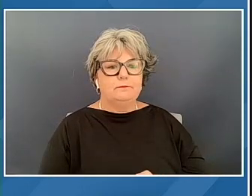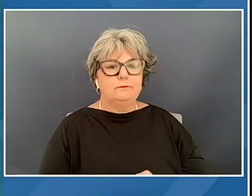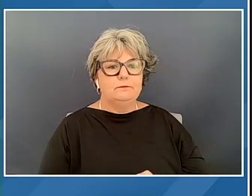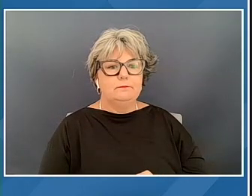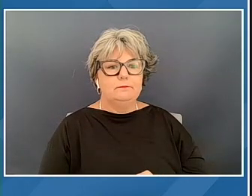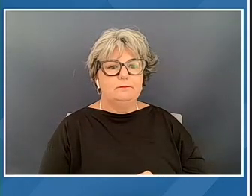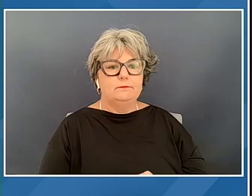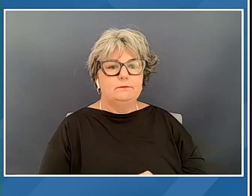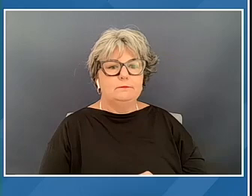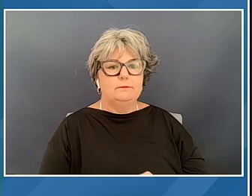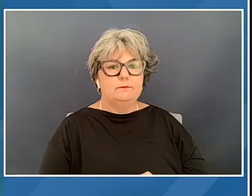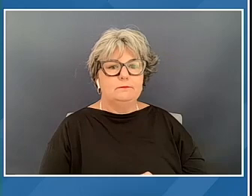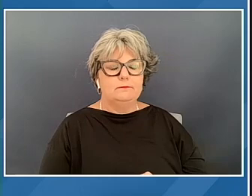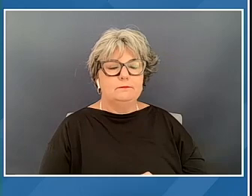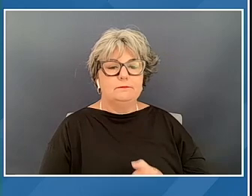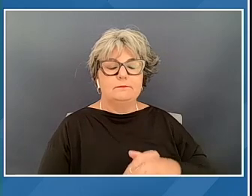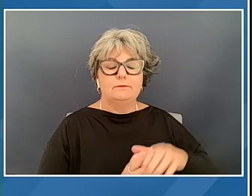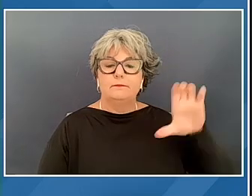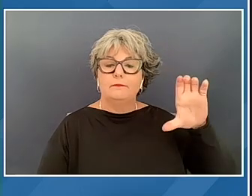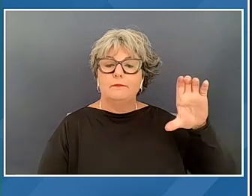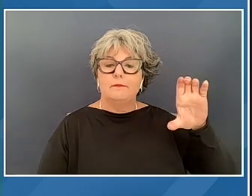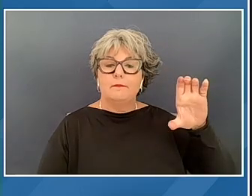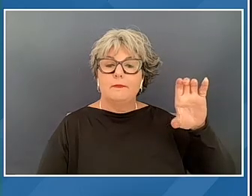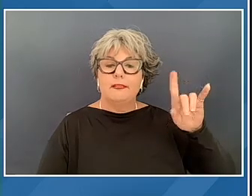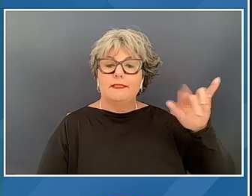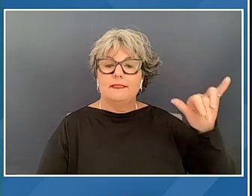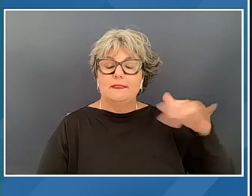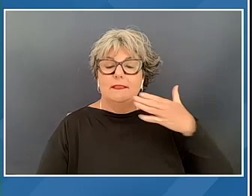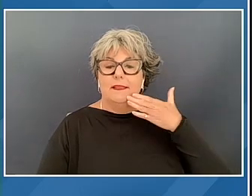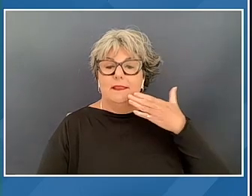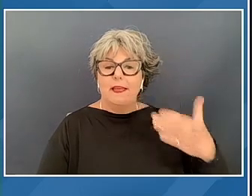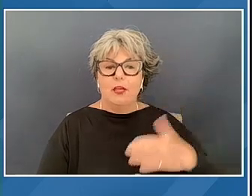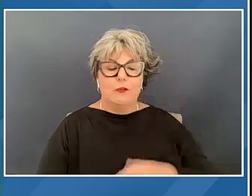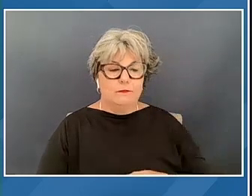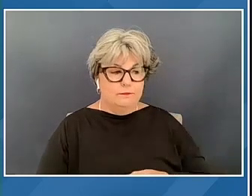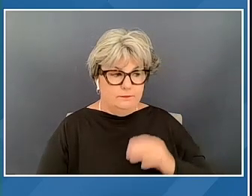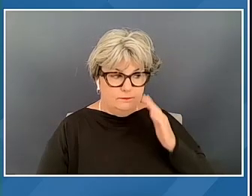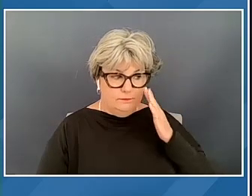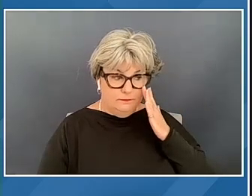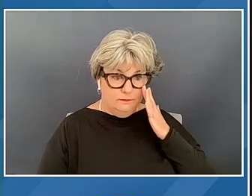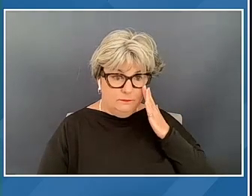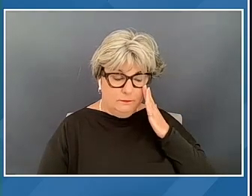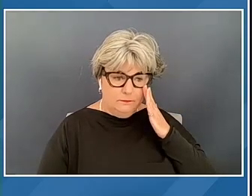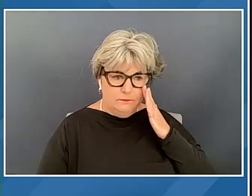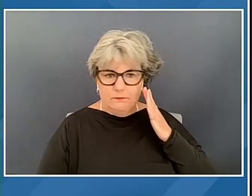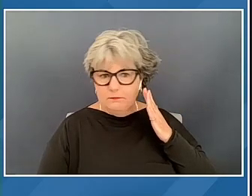Thank you. Tamy. A few more hands have come up. I think we'll take these three questions